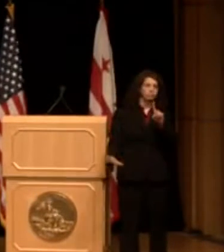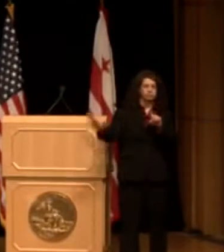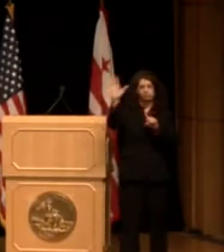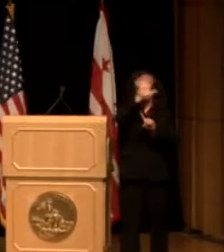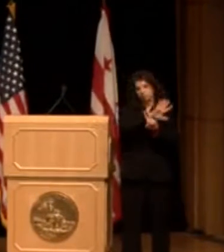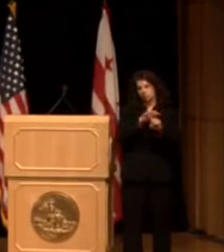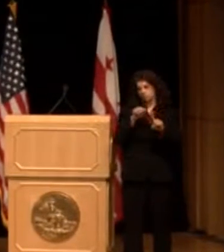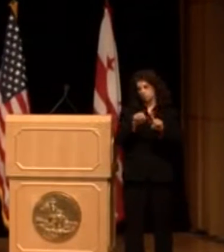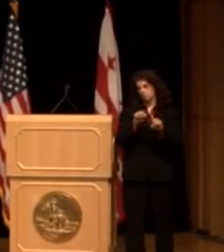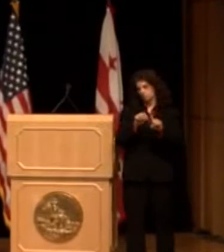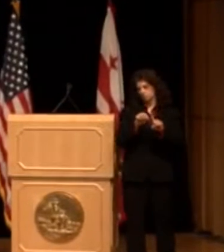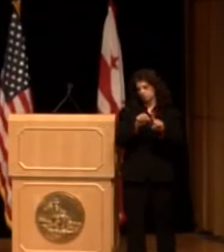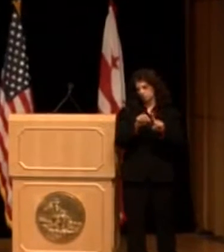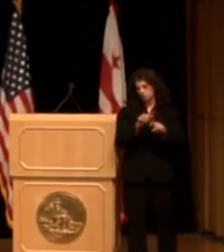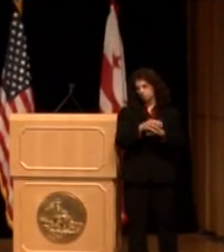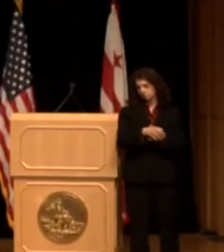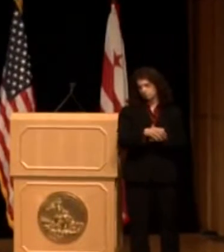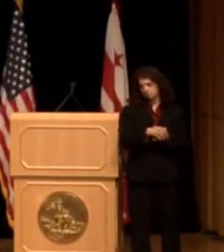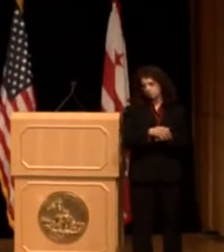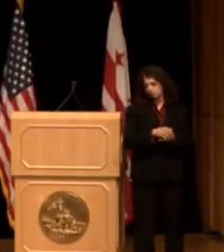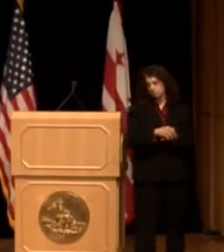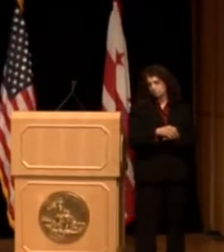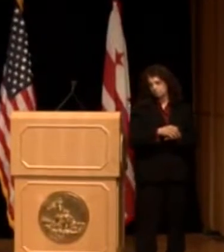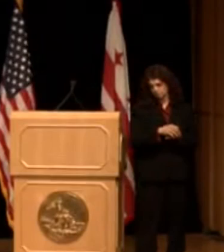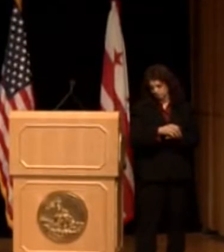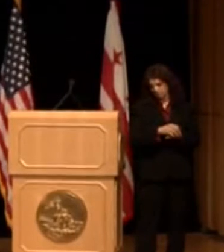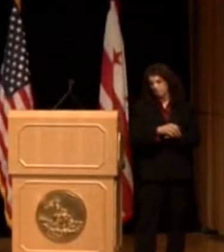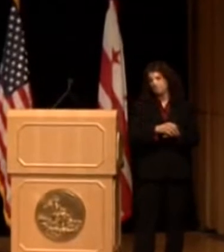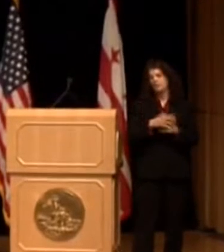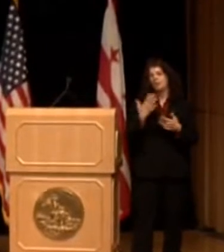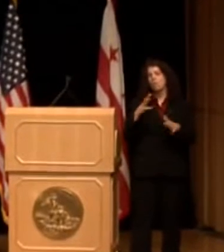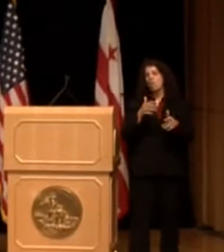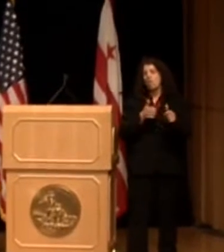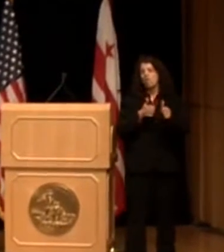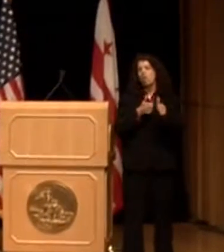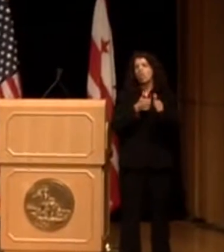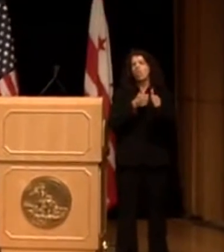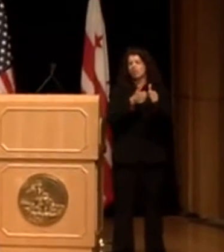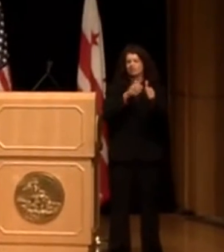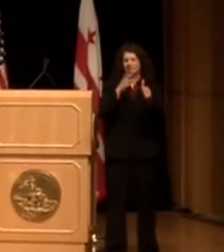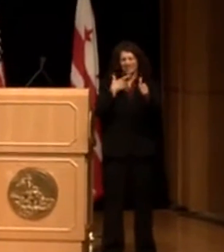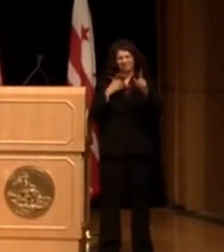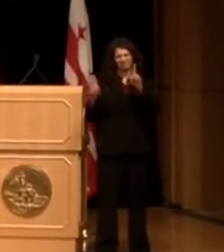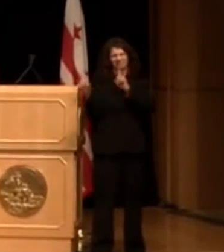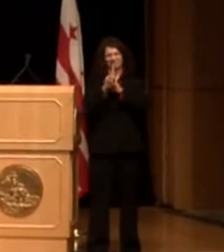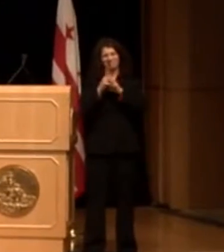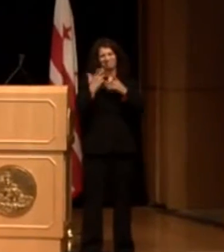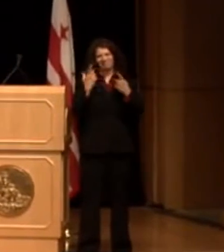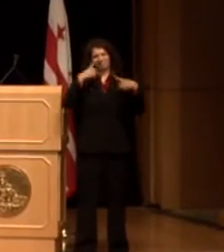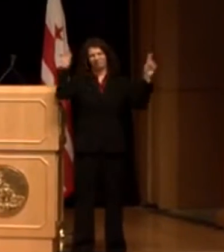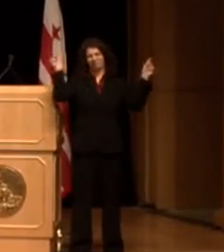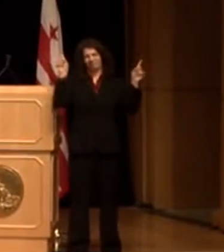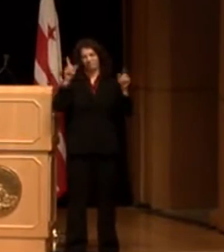THAT IS THE PLACE WHERE WE FEEL LIKE WE CAN MAKE THE BEST AND MOST SIGNIFICANT IMPACT. ALL OF THESE THINGS WOULD NOT BE